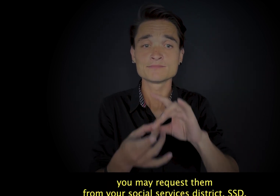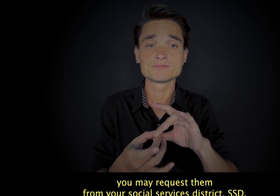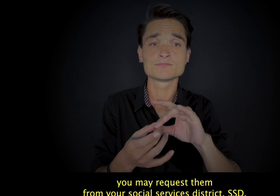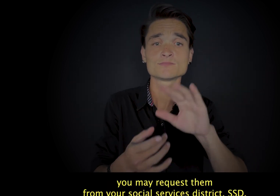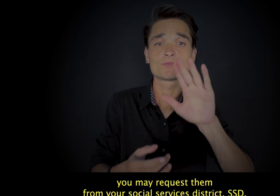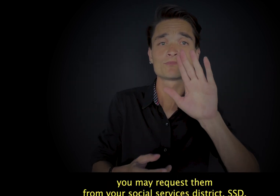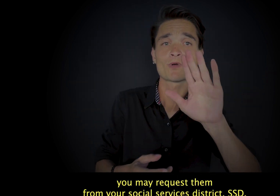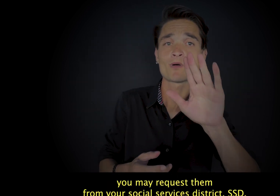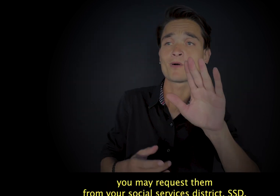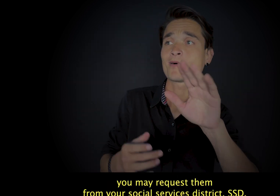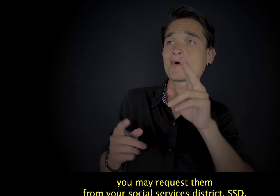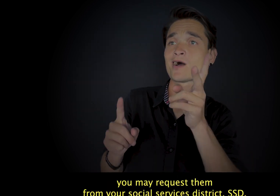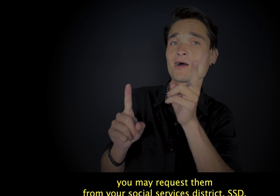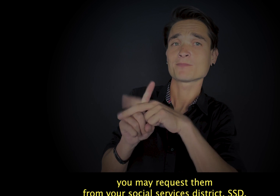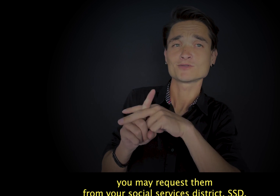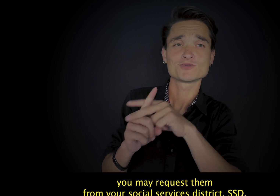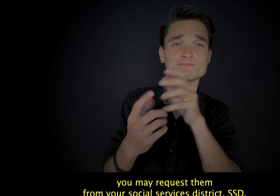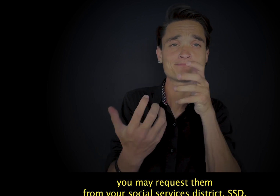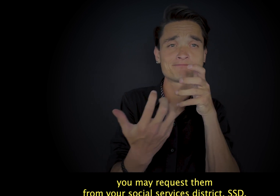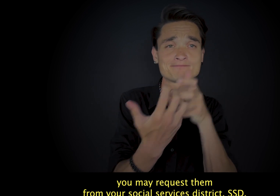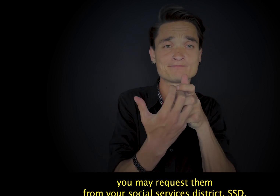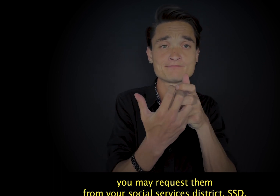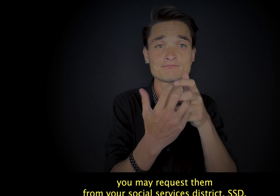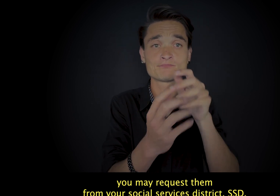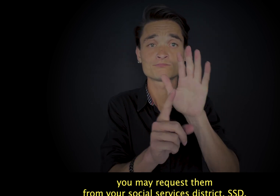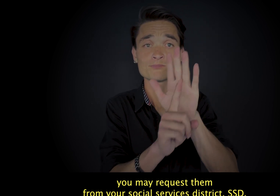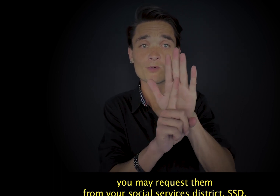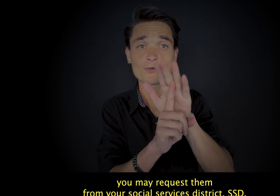you may request them from your social services district, SSD.